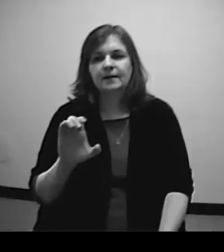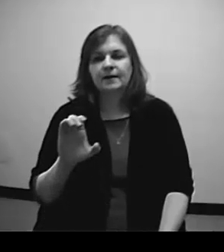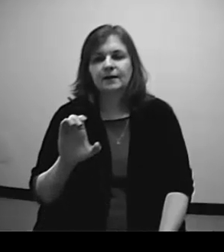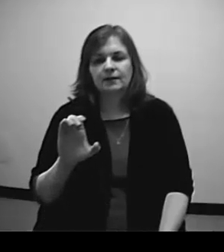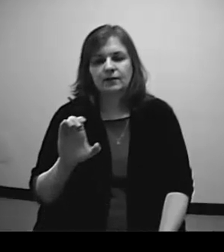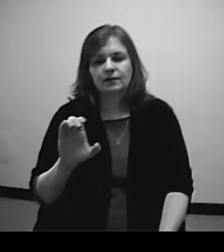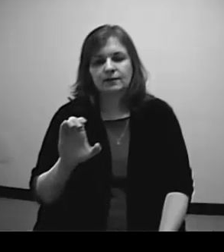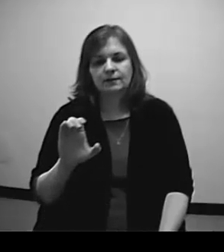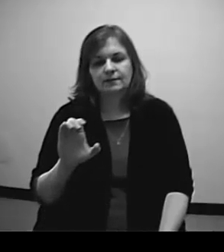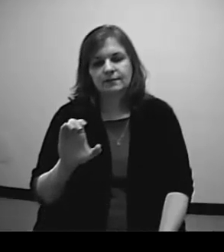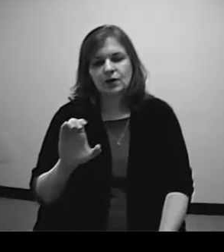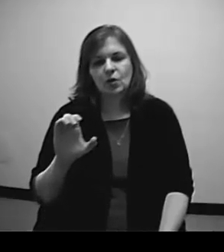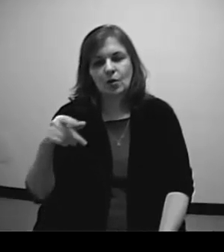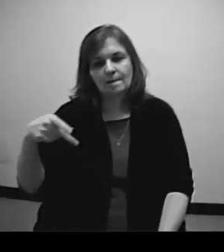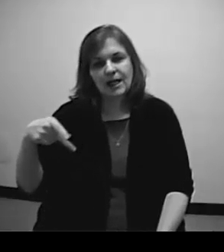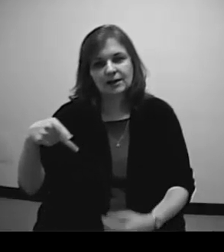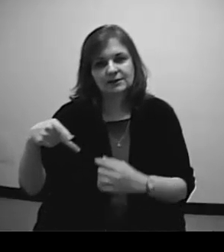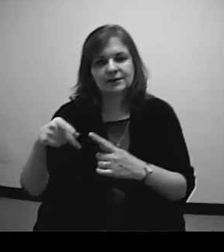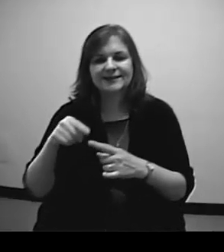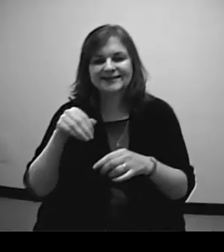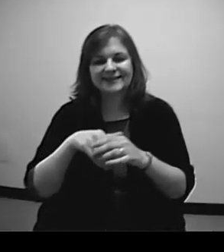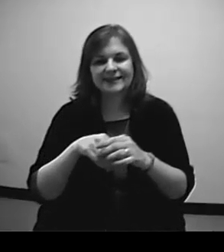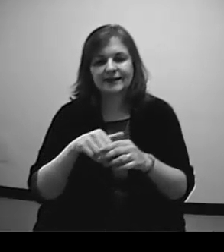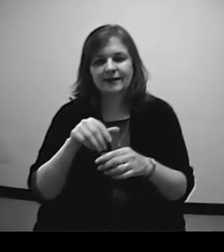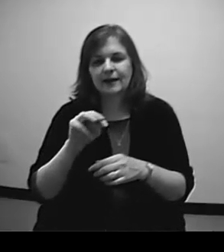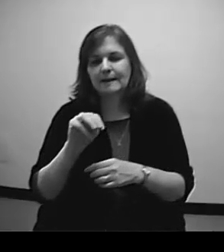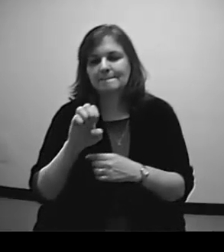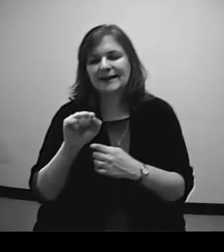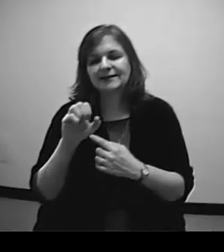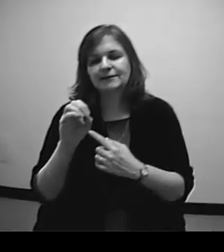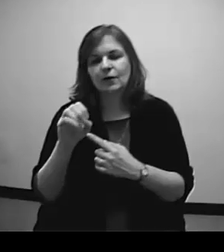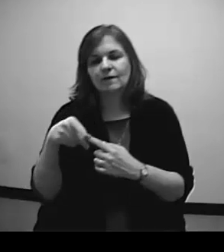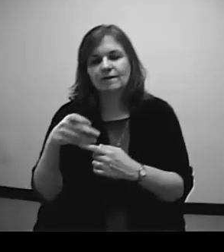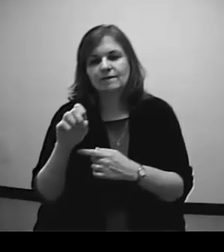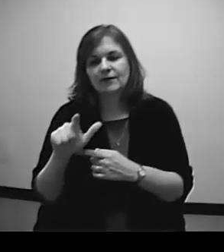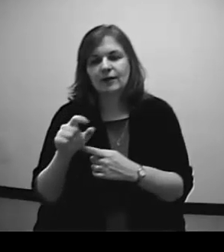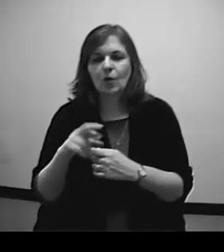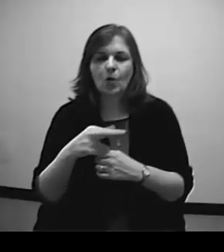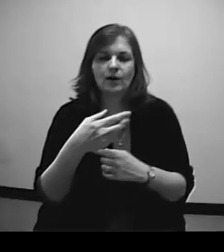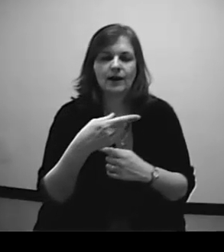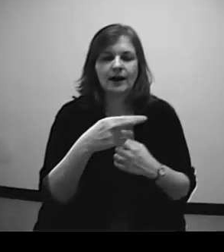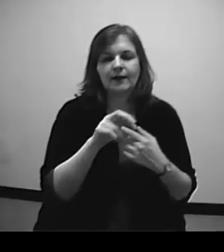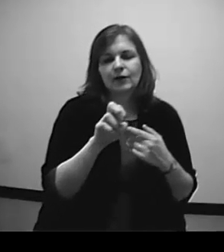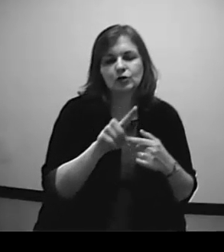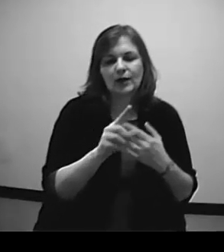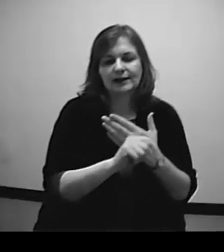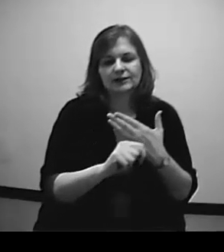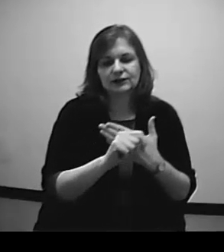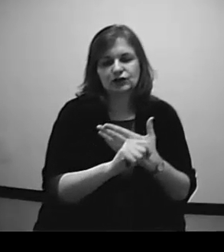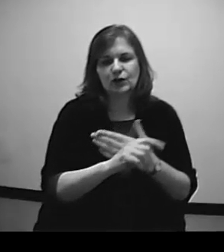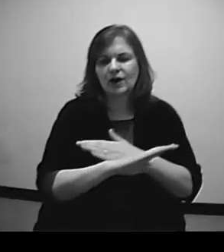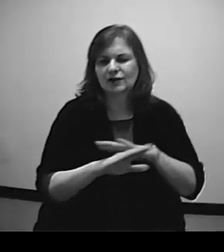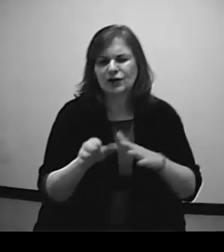Chloroplasts are actually located in the mesophyll - or the ground tissue insuide the leaf.